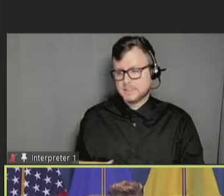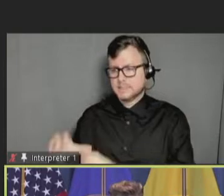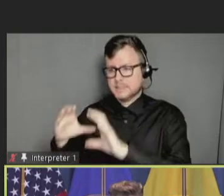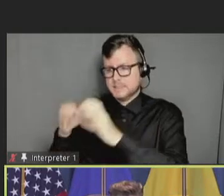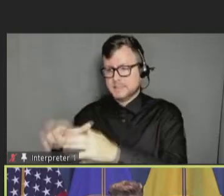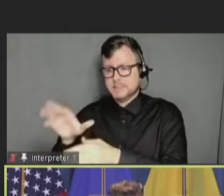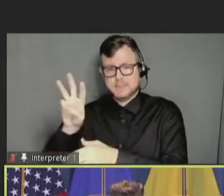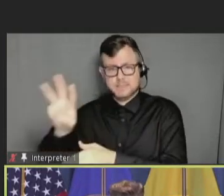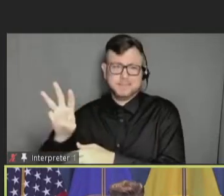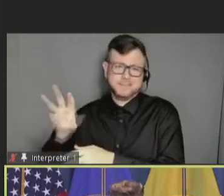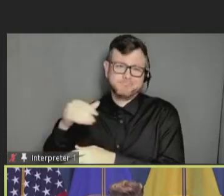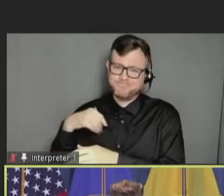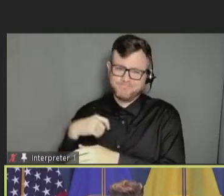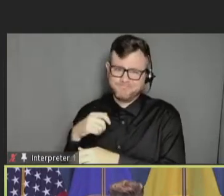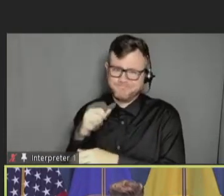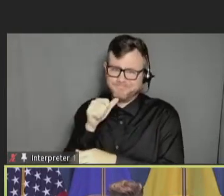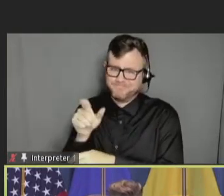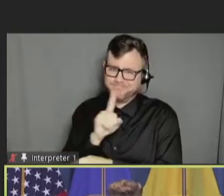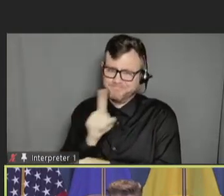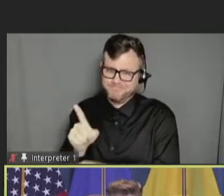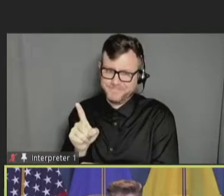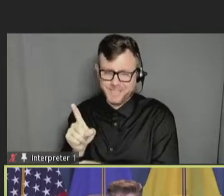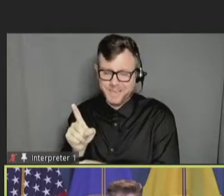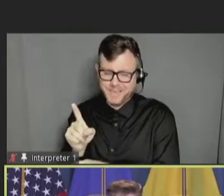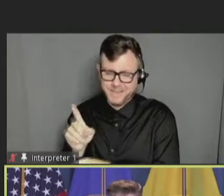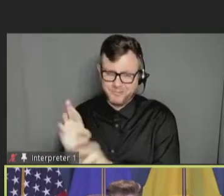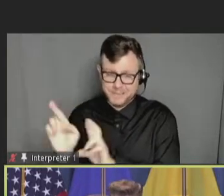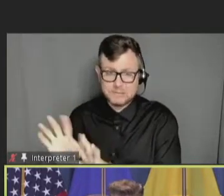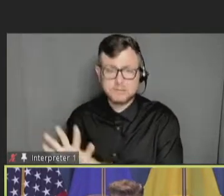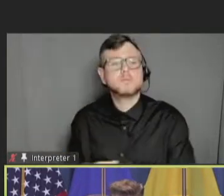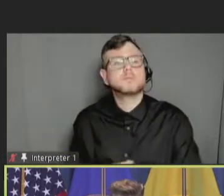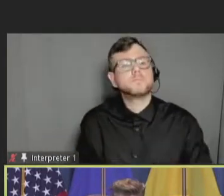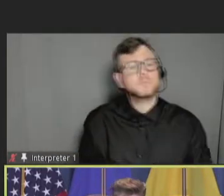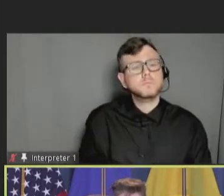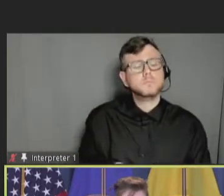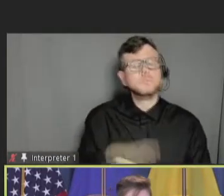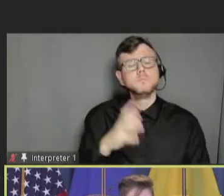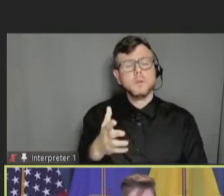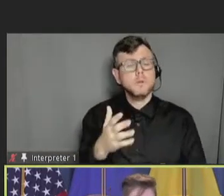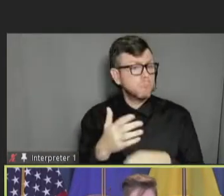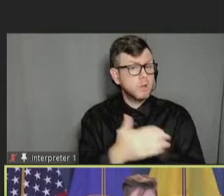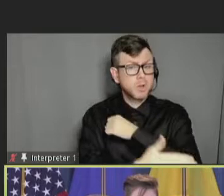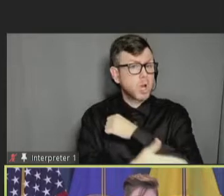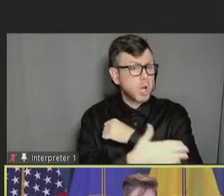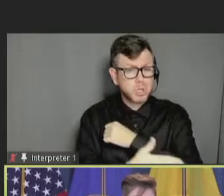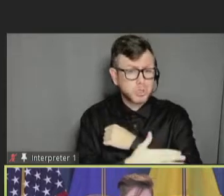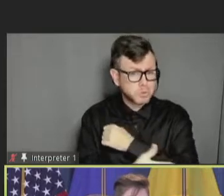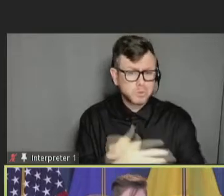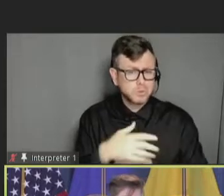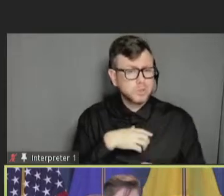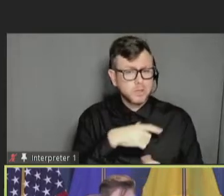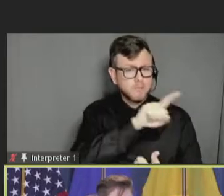that are the least ready. And countries tend to perform well in the first two domains related to